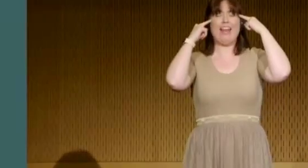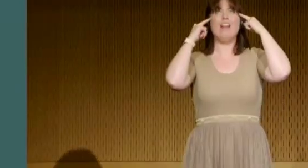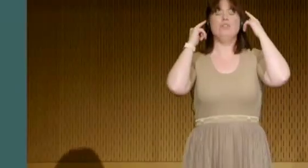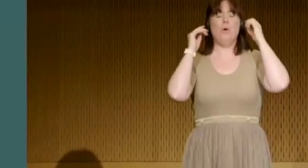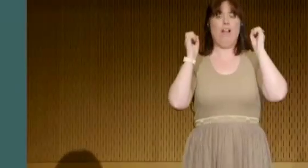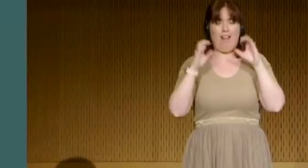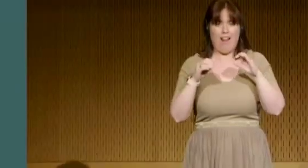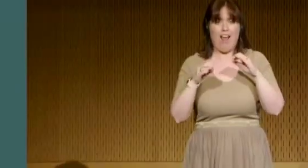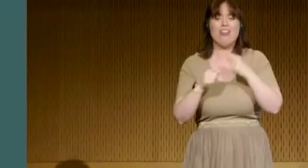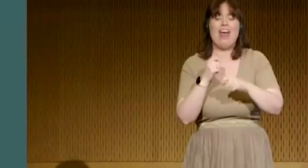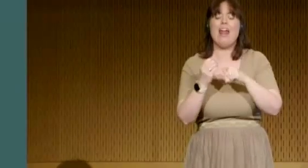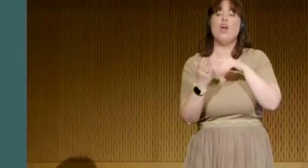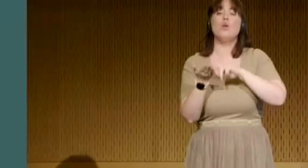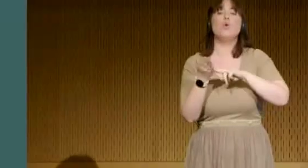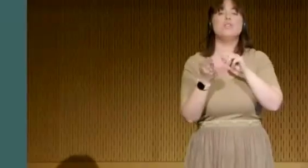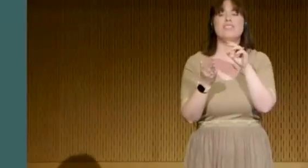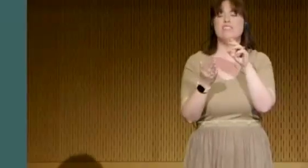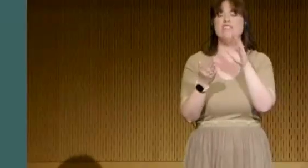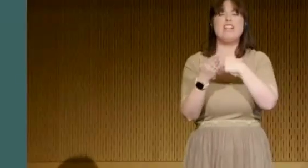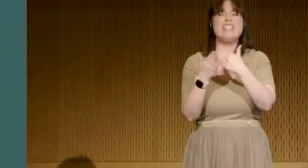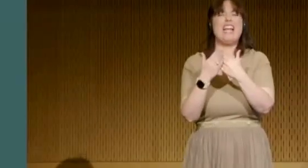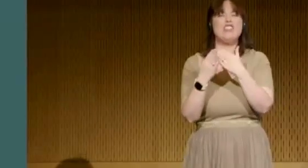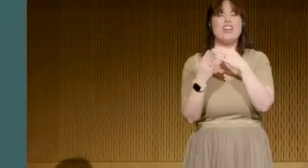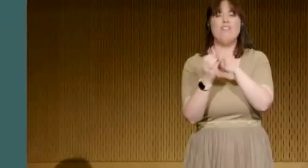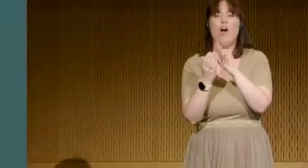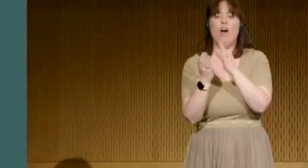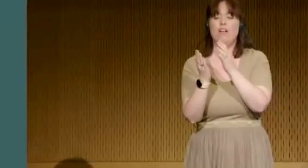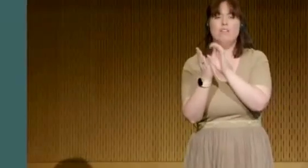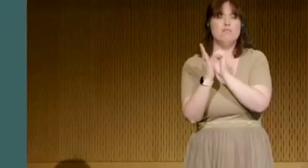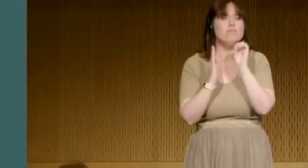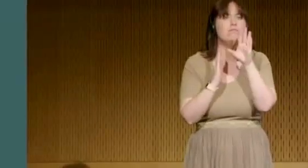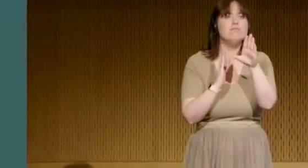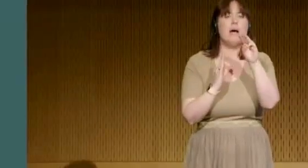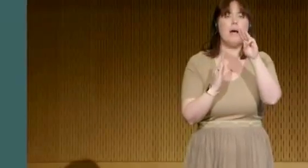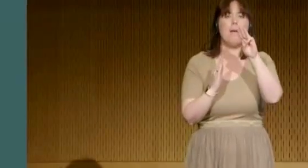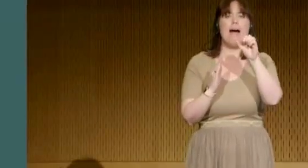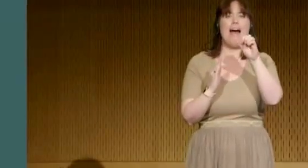English and put it up on Padlet. That's one of the other things that has really worked. Again,